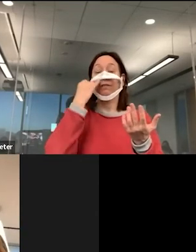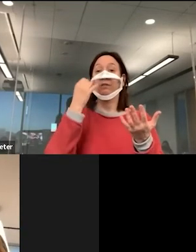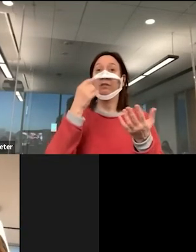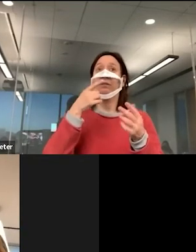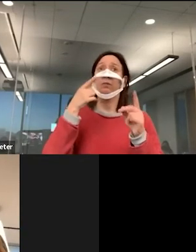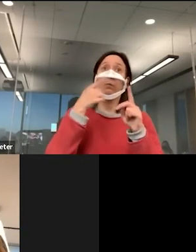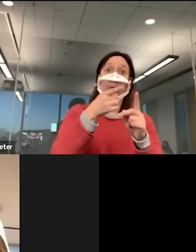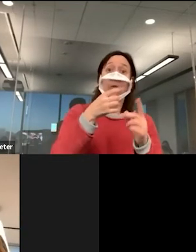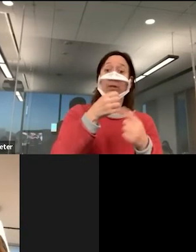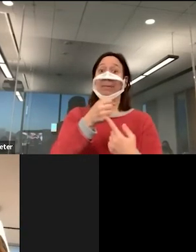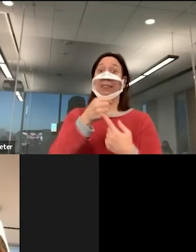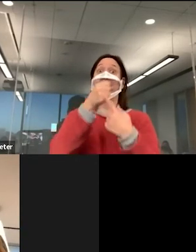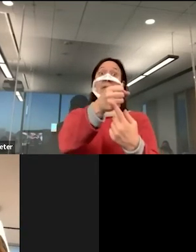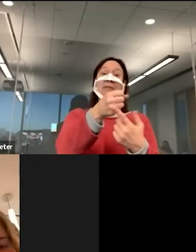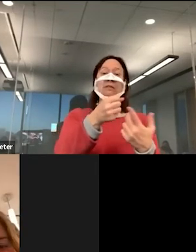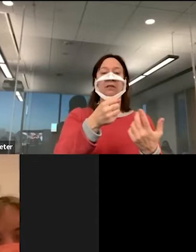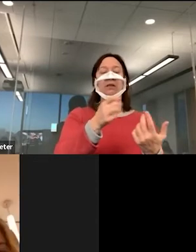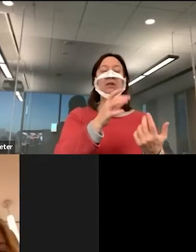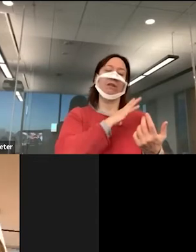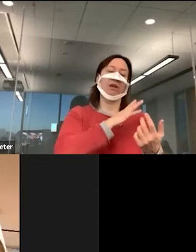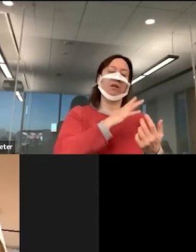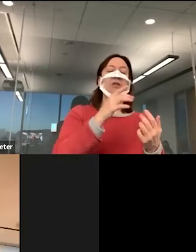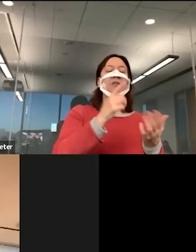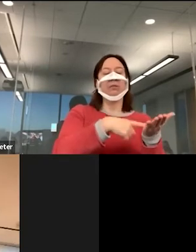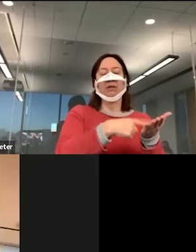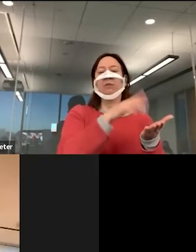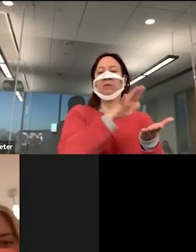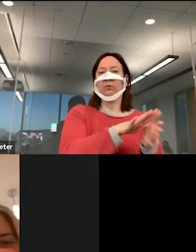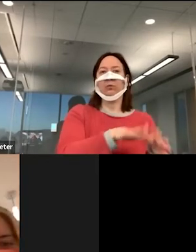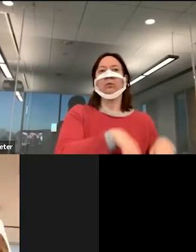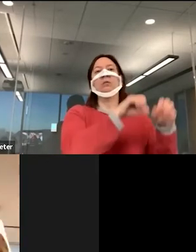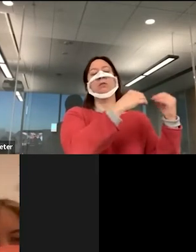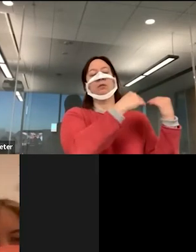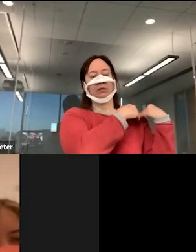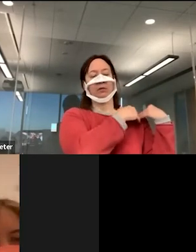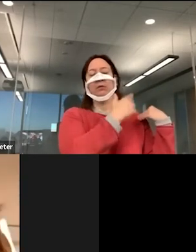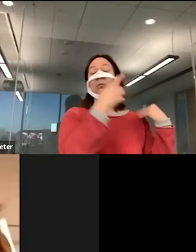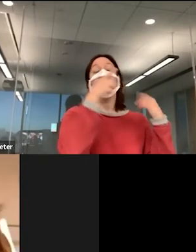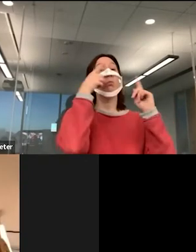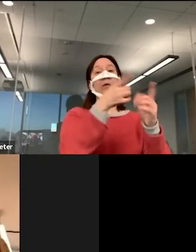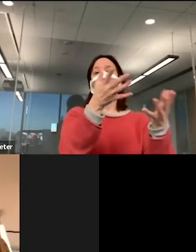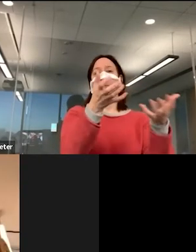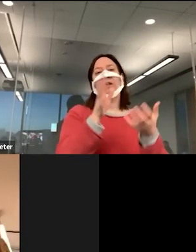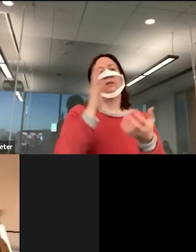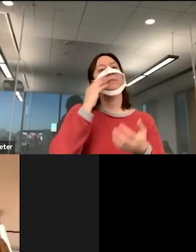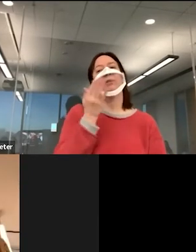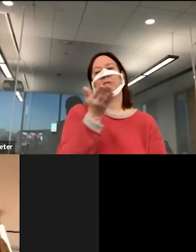person the experience because frankly if you you can't come out of a co-op system